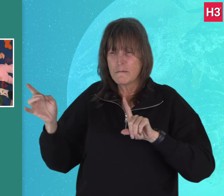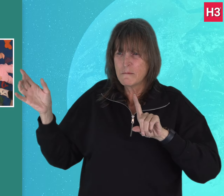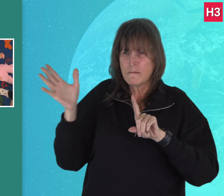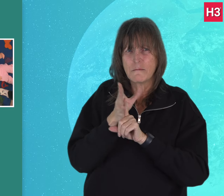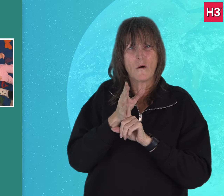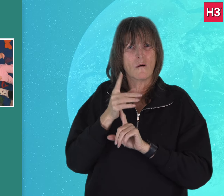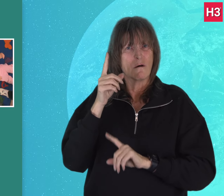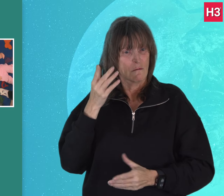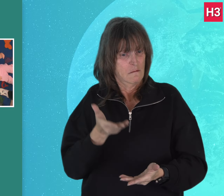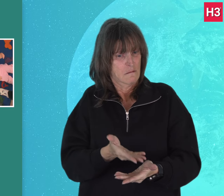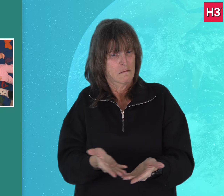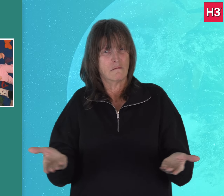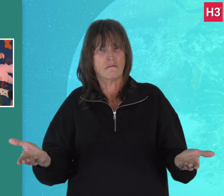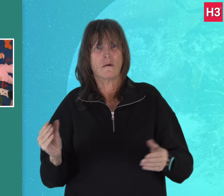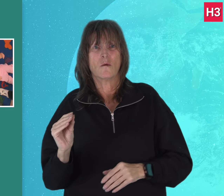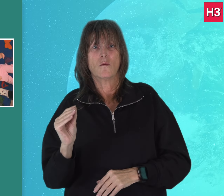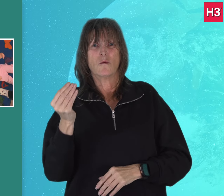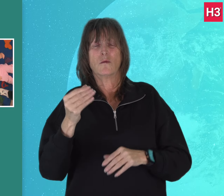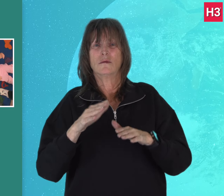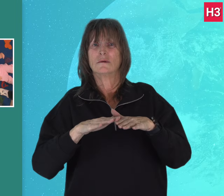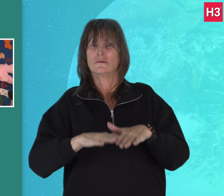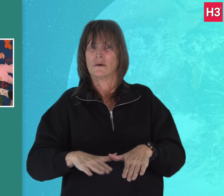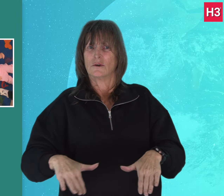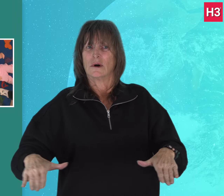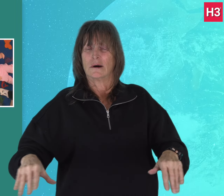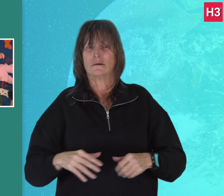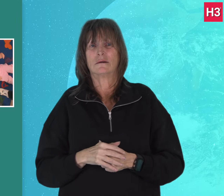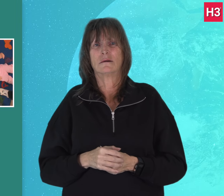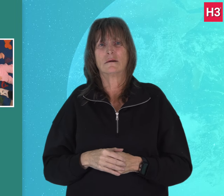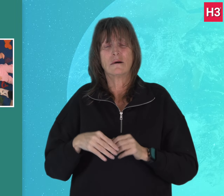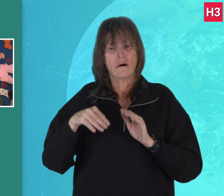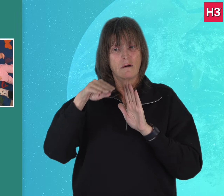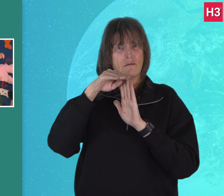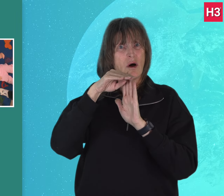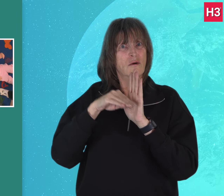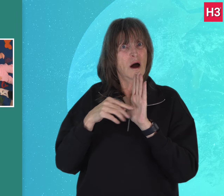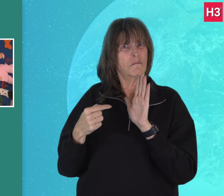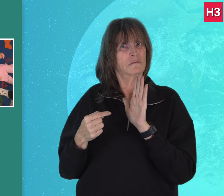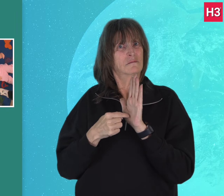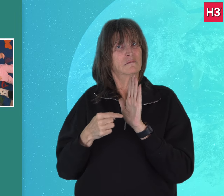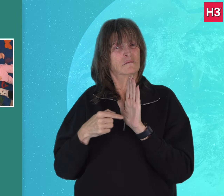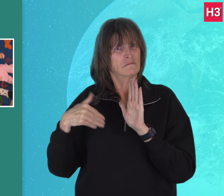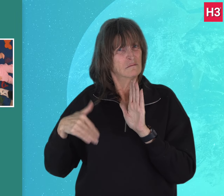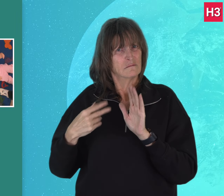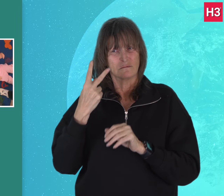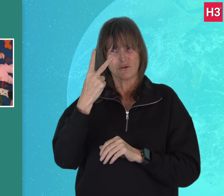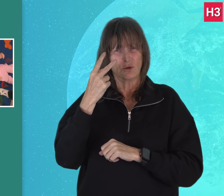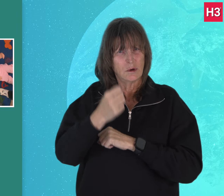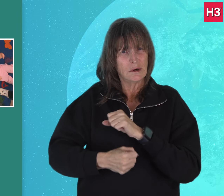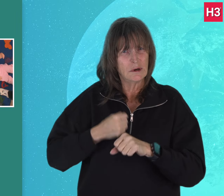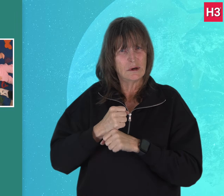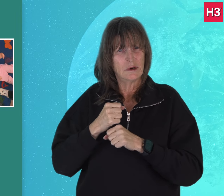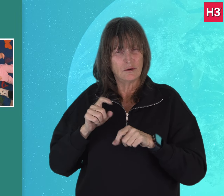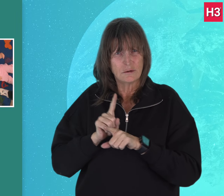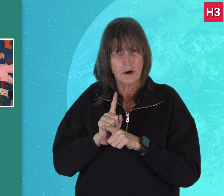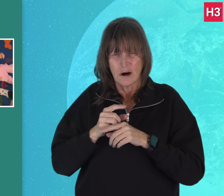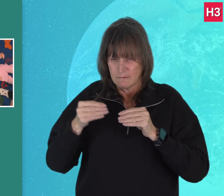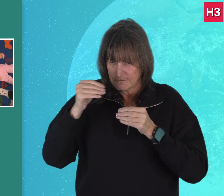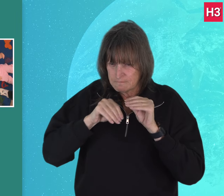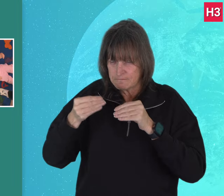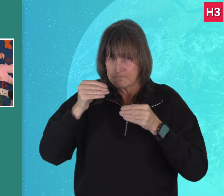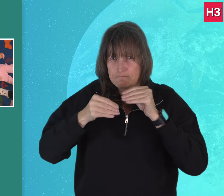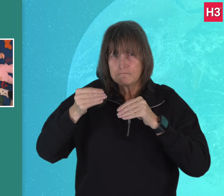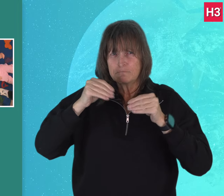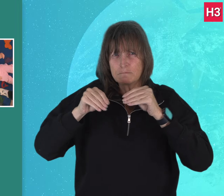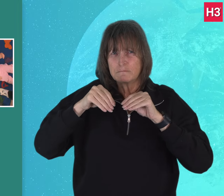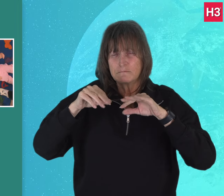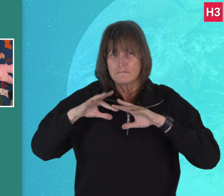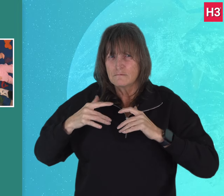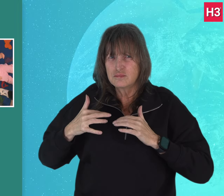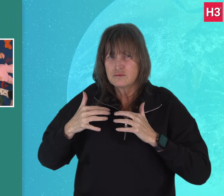for young children. The program took two years to develop, but